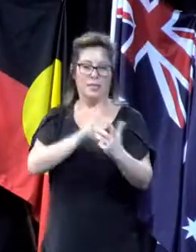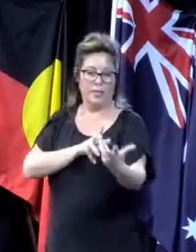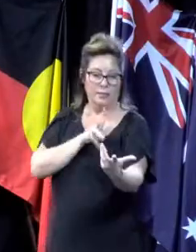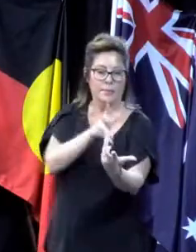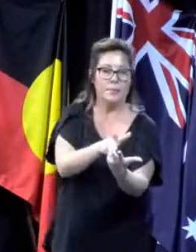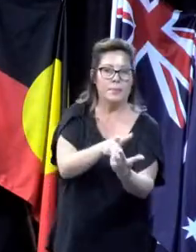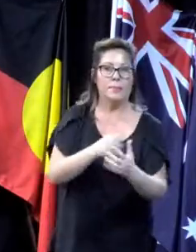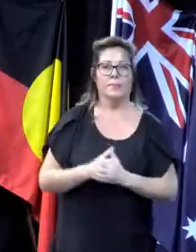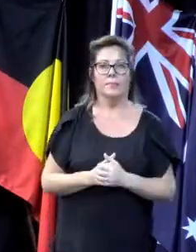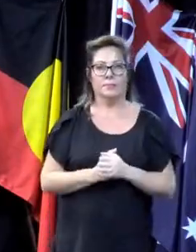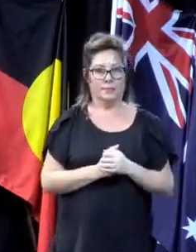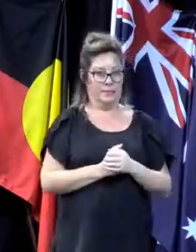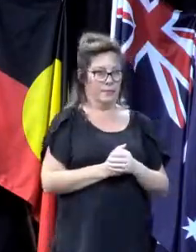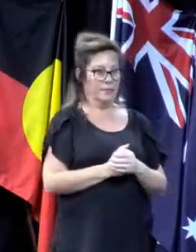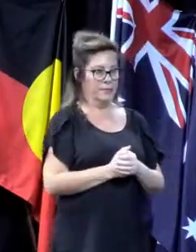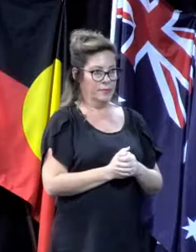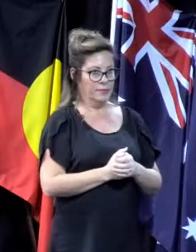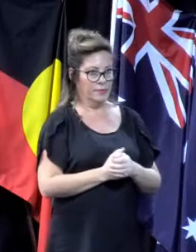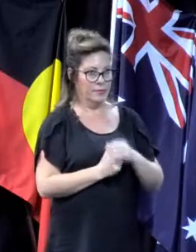Yes. DR MELLIFONT: Thank you. There is a process.